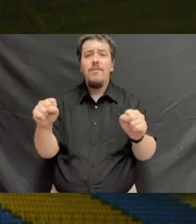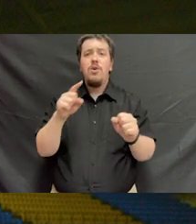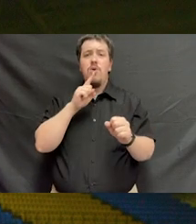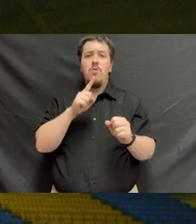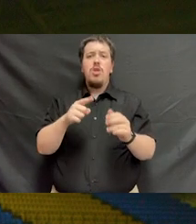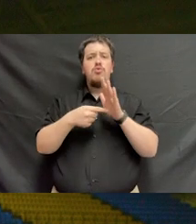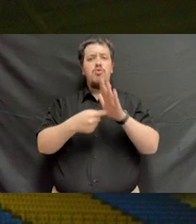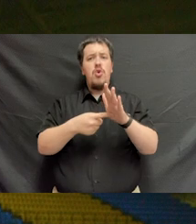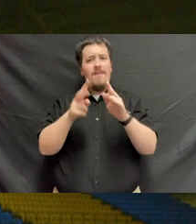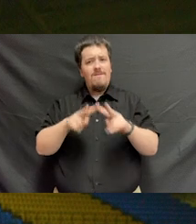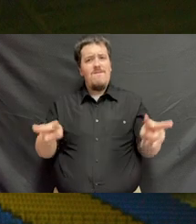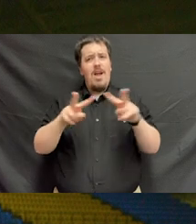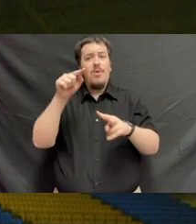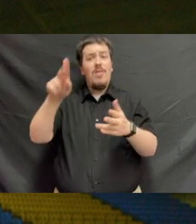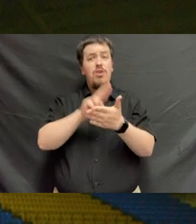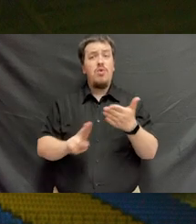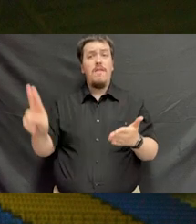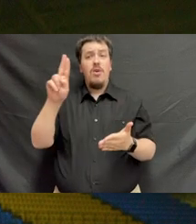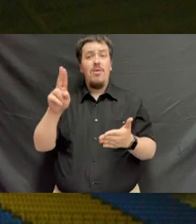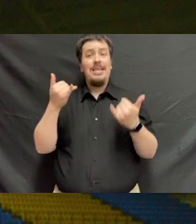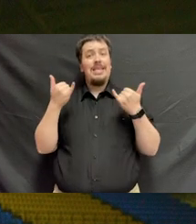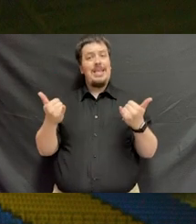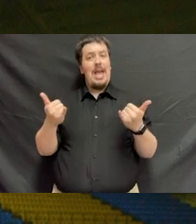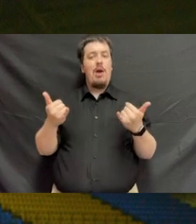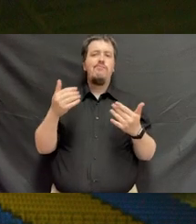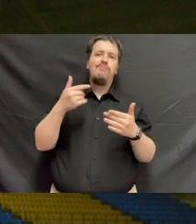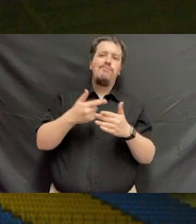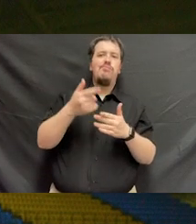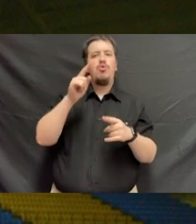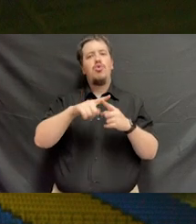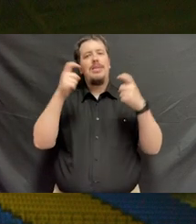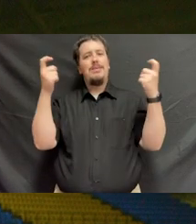and to embody the values of this university. It's the holiday season.